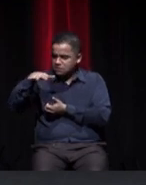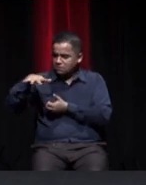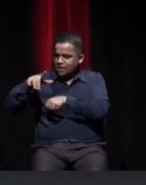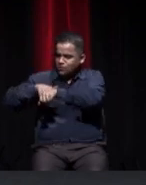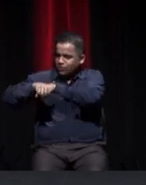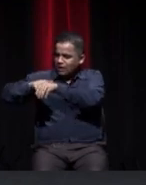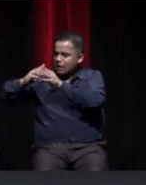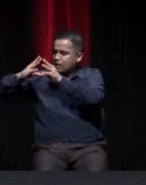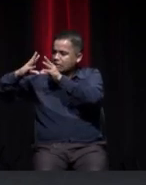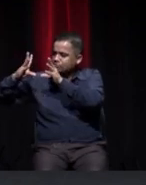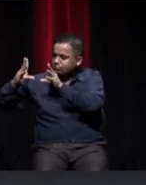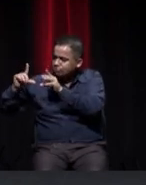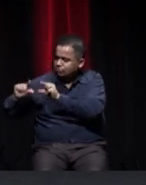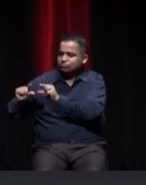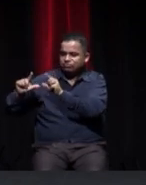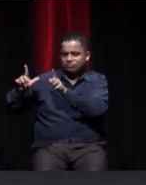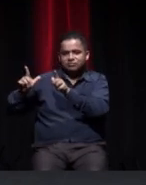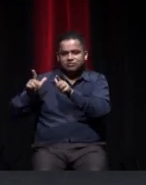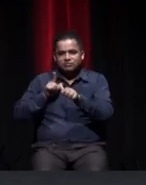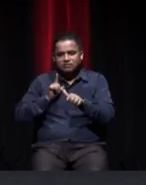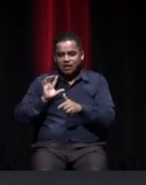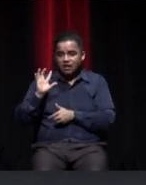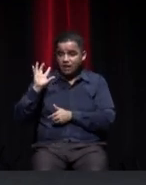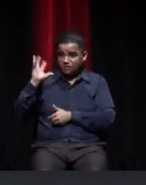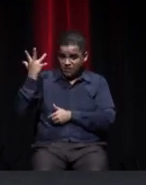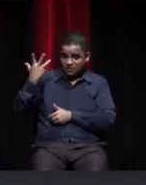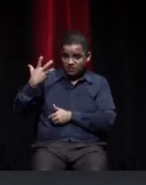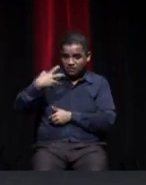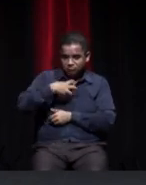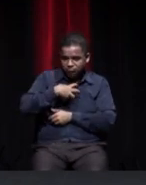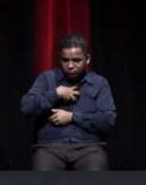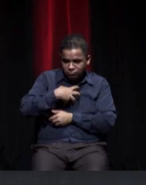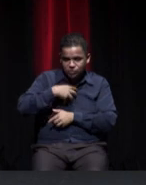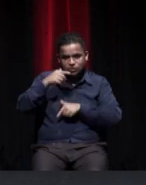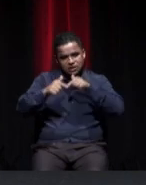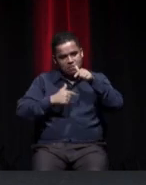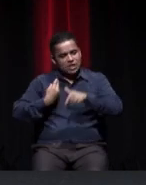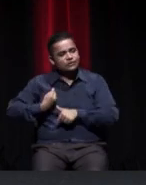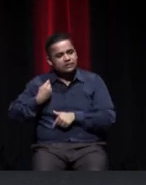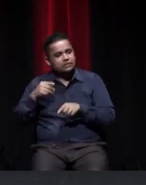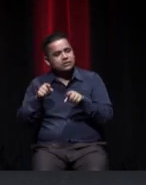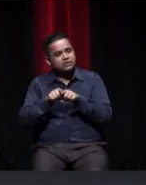negatively affecting our ways of working and living. Also, there's Richard Sennett,